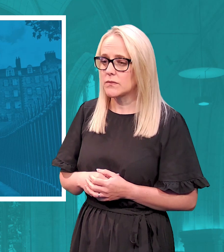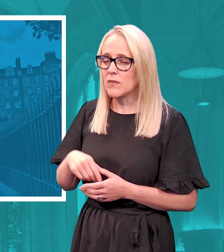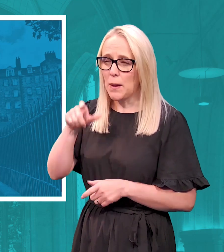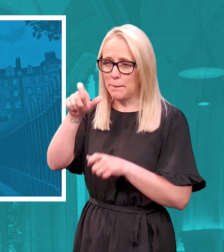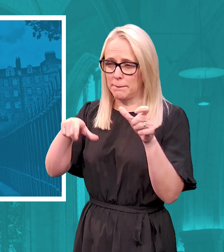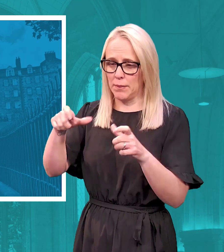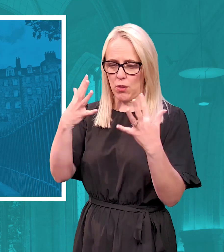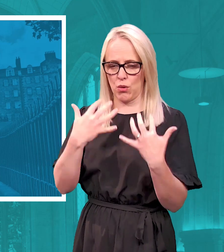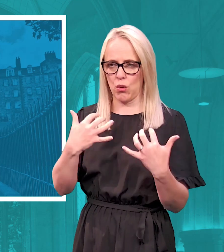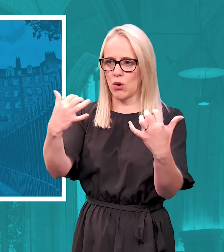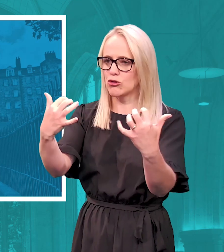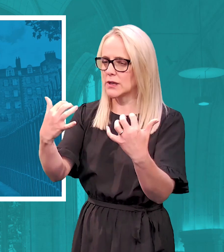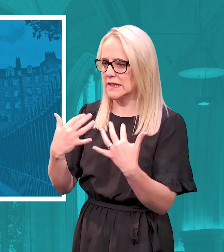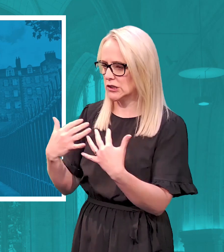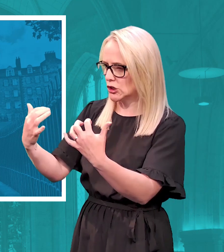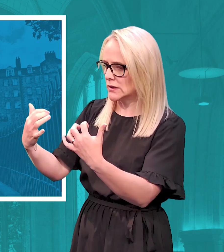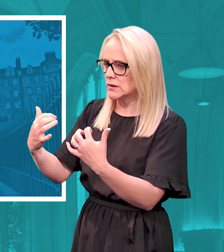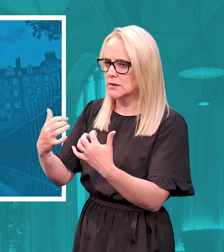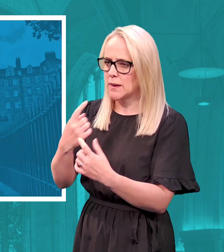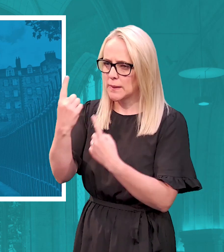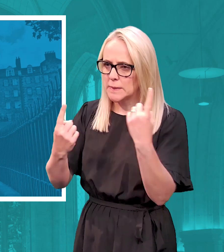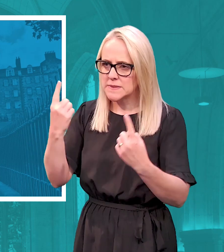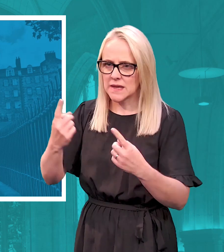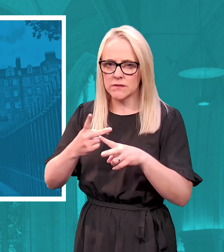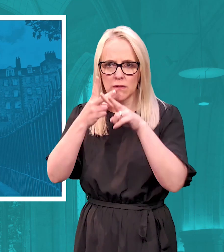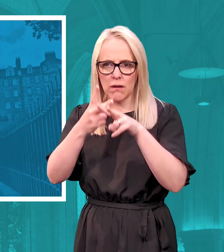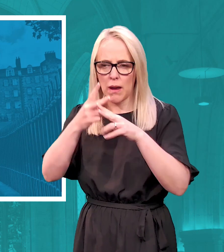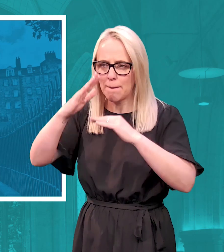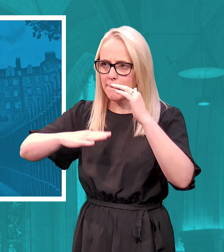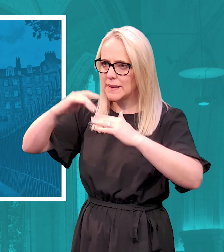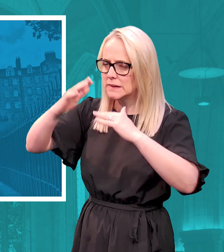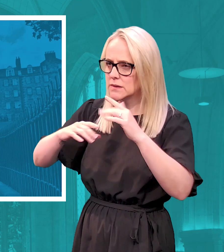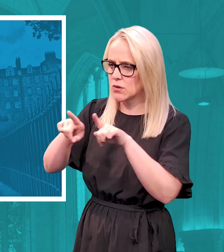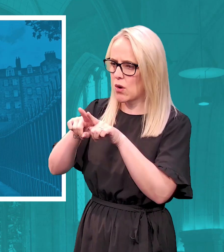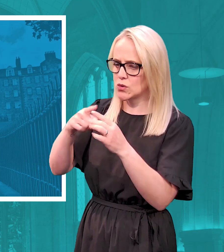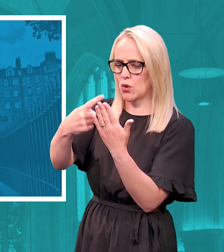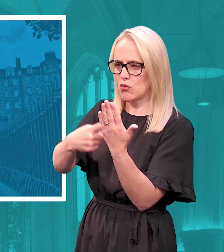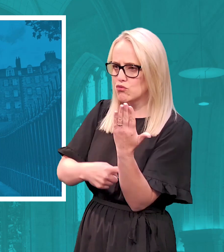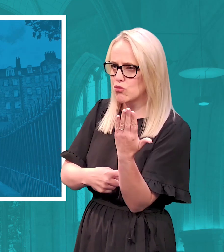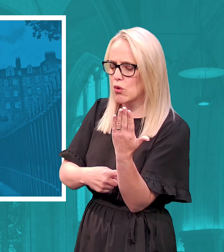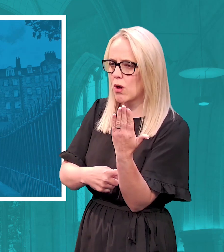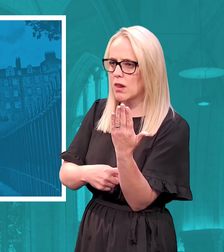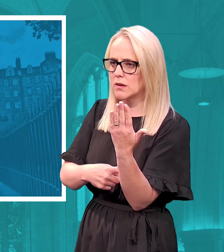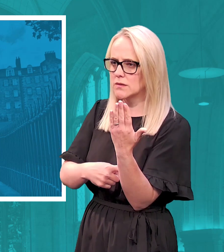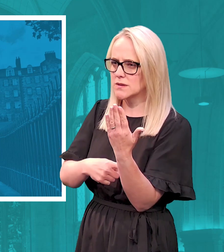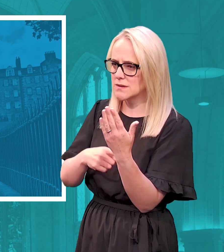who have looked after buildings, who have followed the rules set down by the COVID Committee,